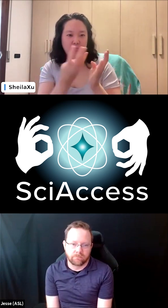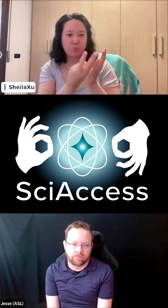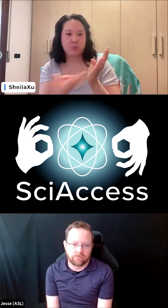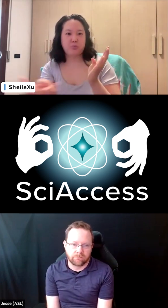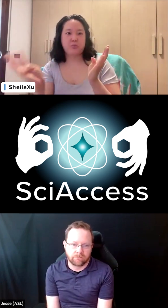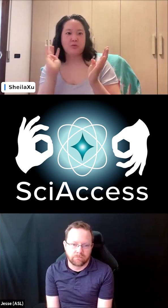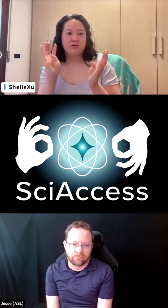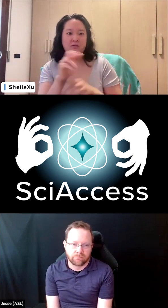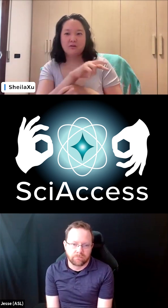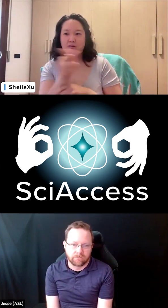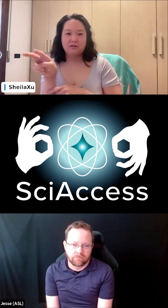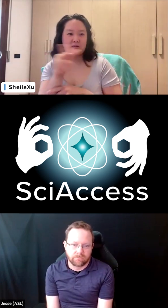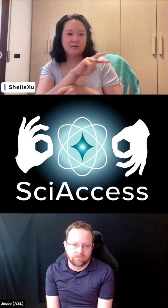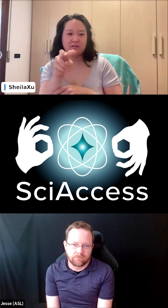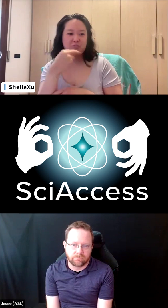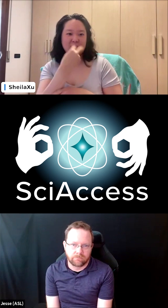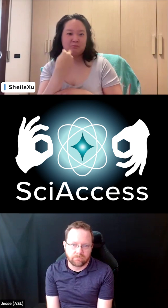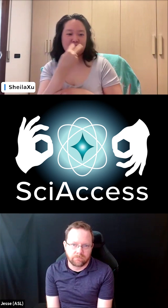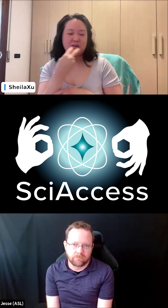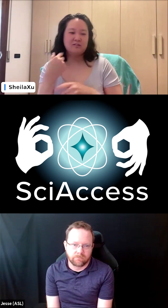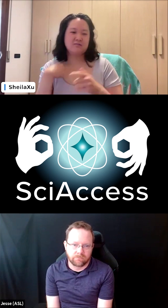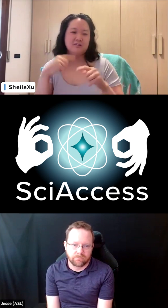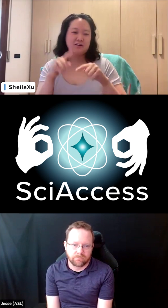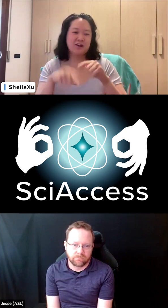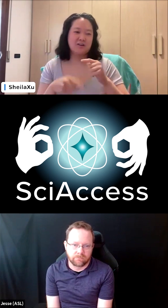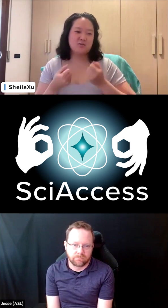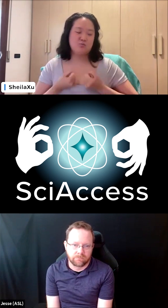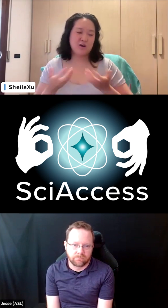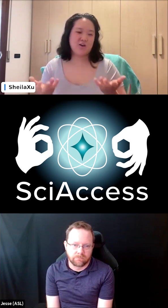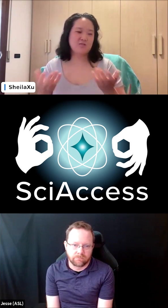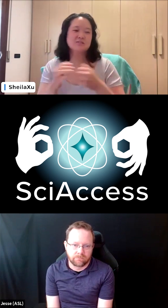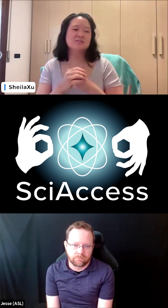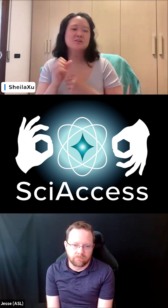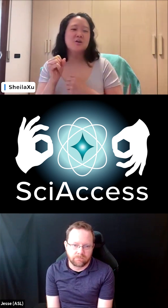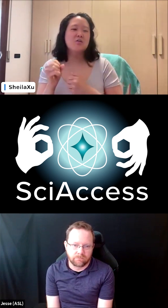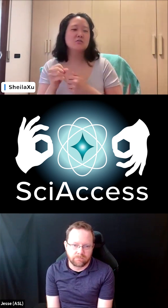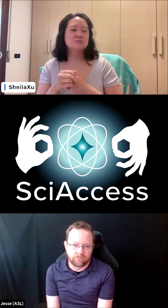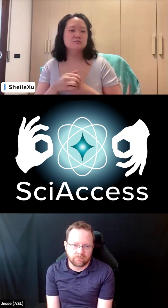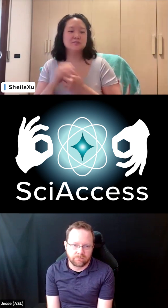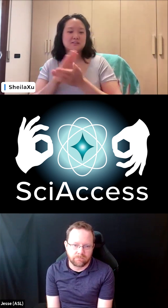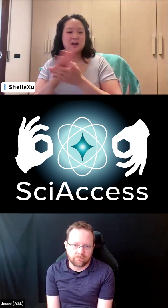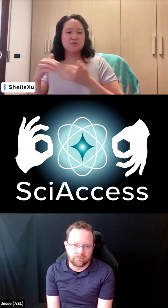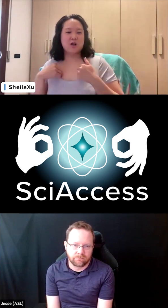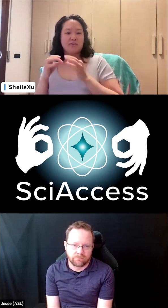and too much to speech read it would become exhausting very quickly.